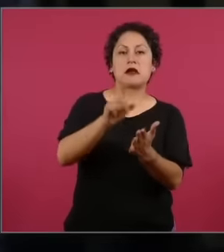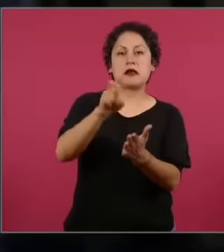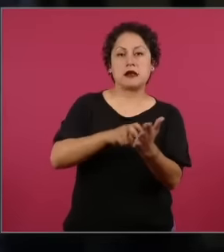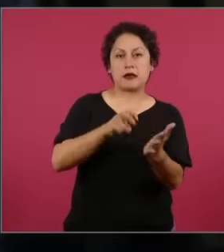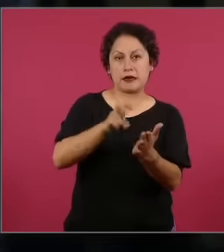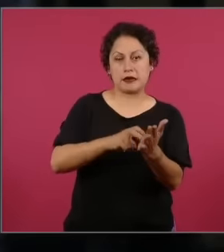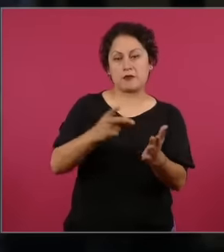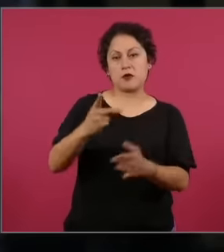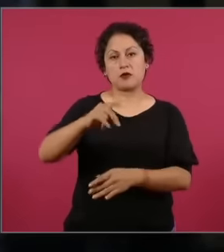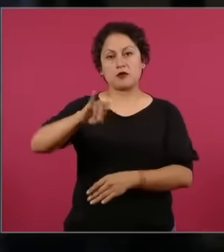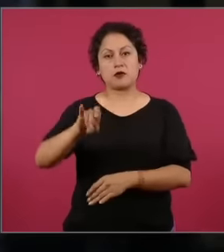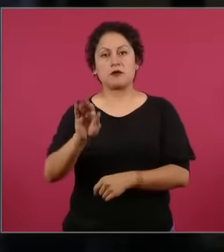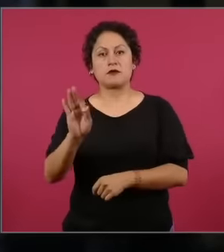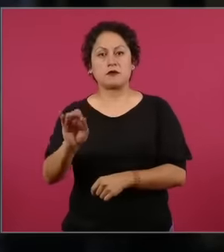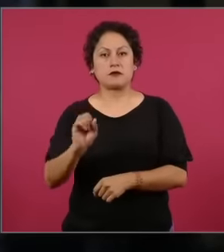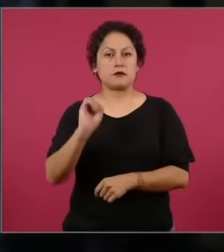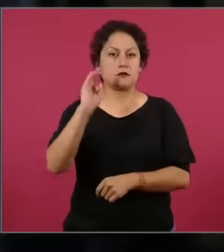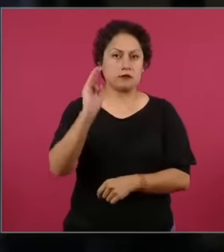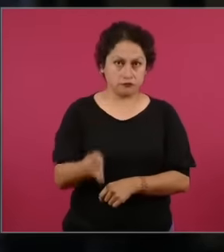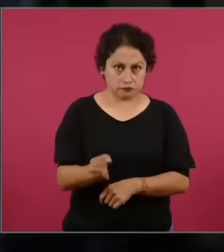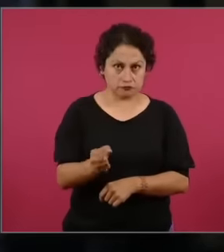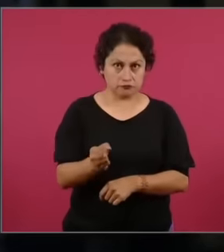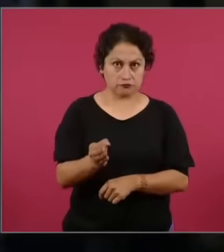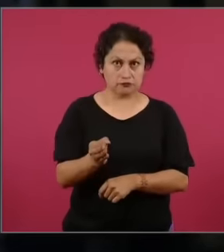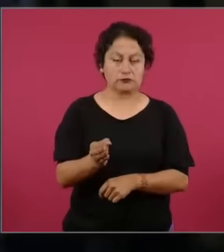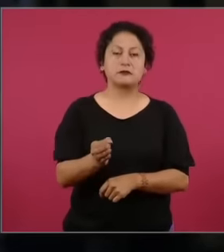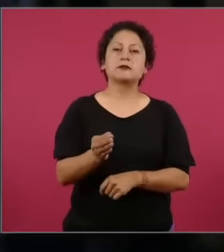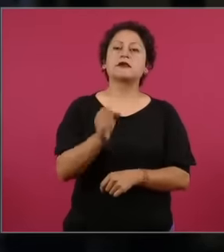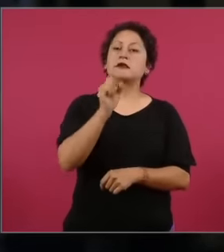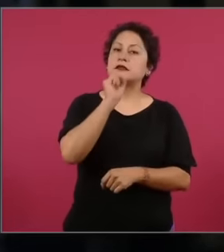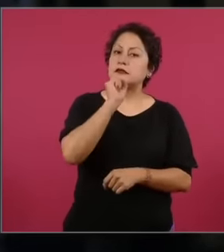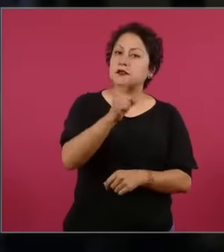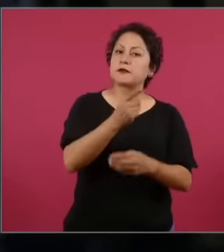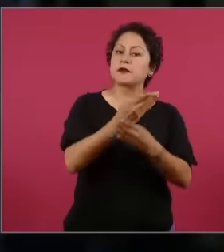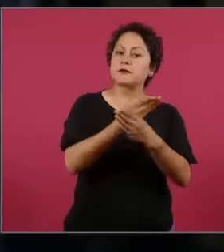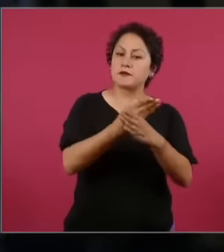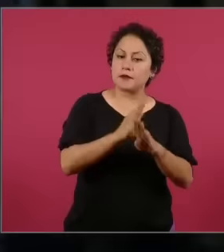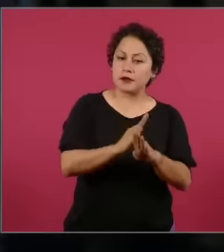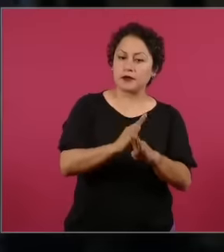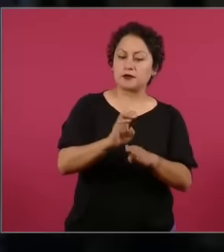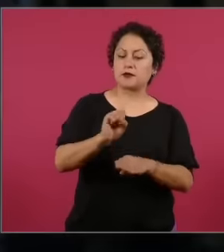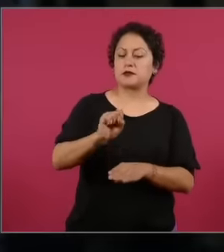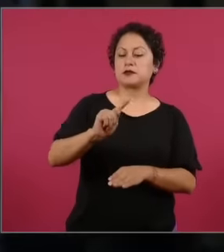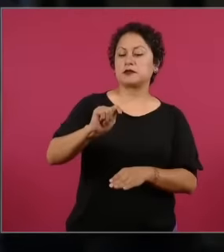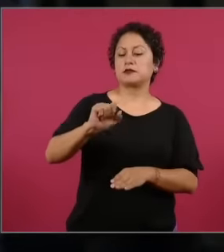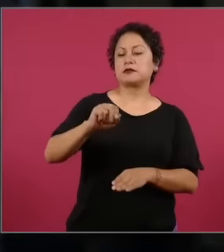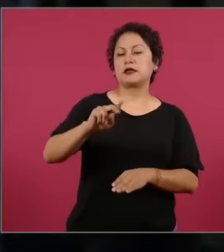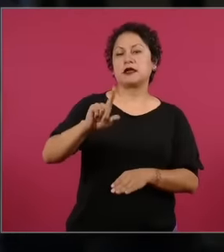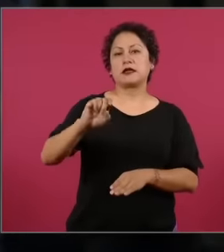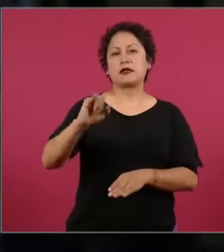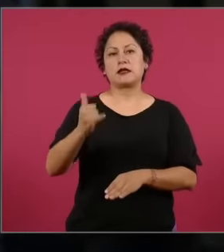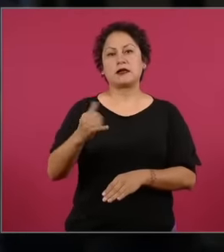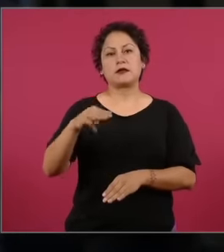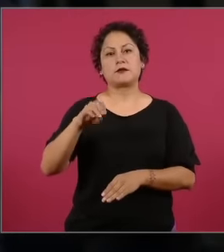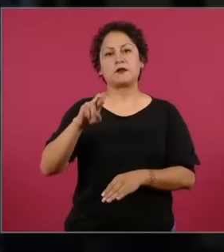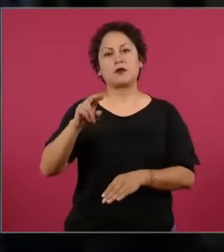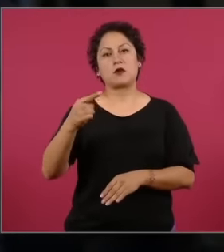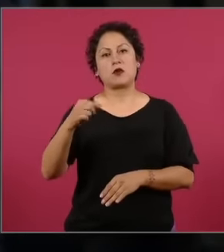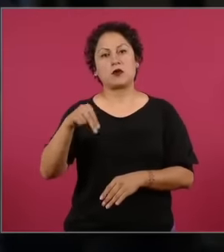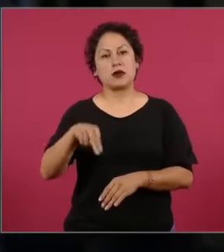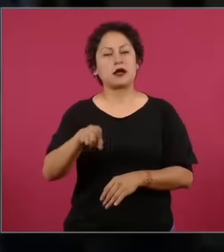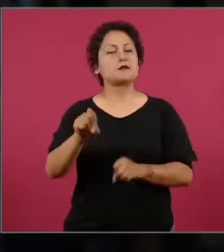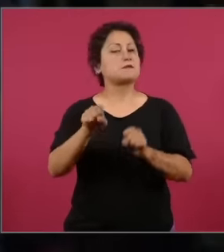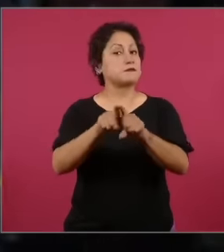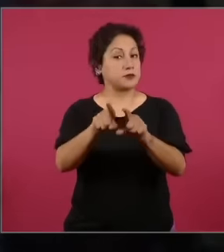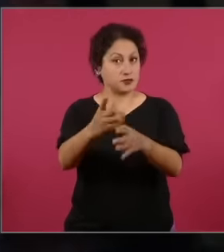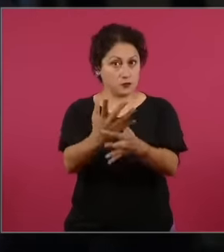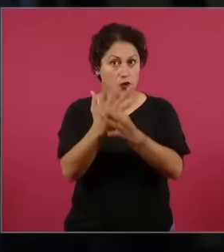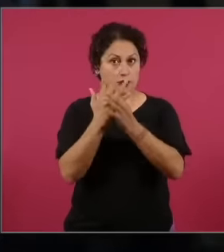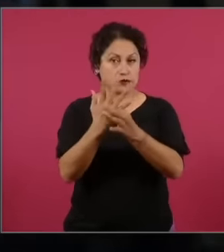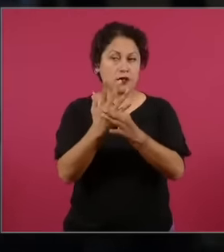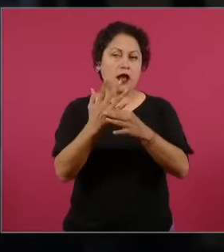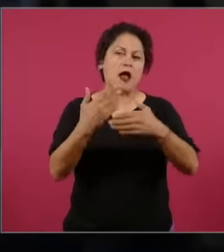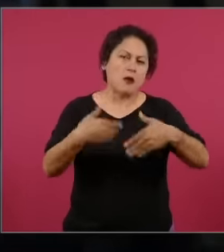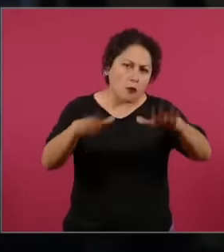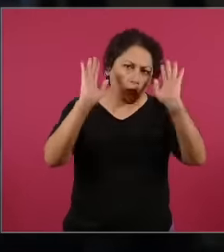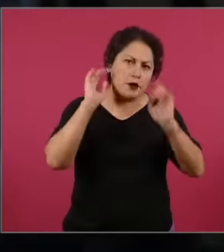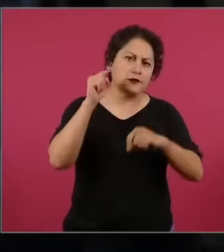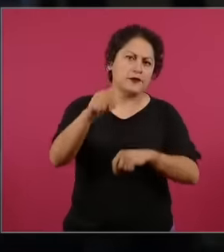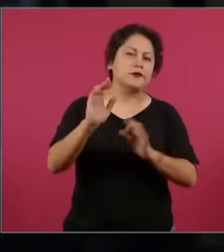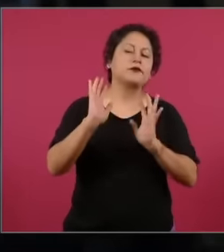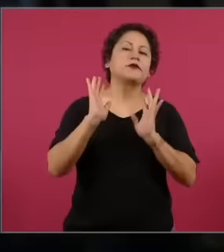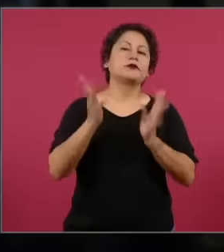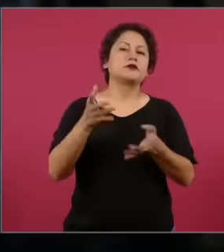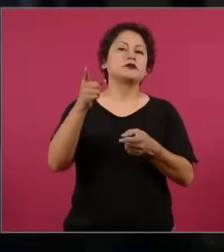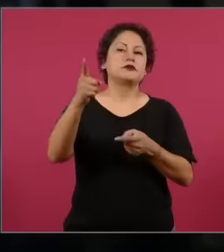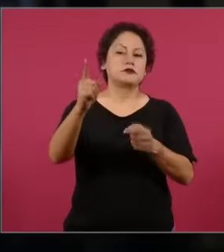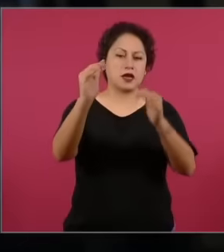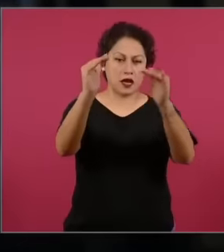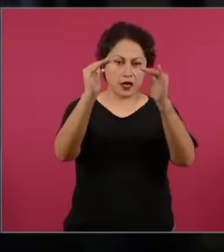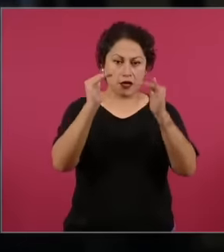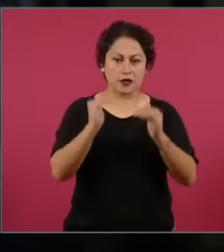investment bank St Morgan haich heo too Well they have already lowered